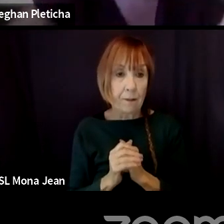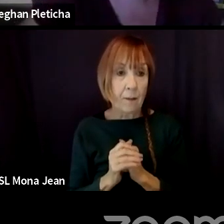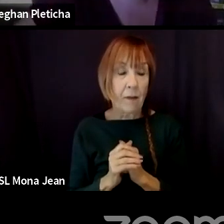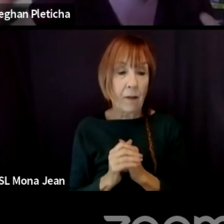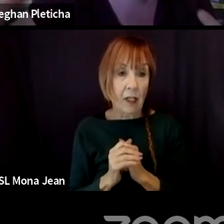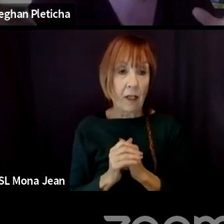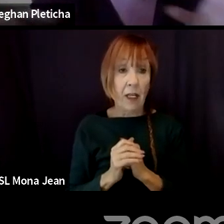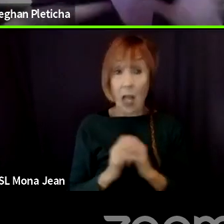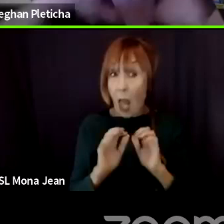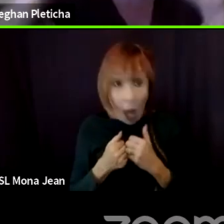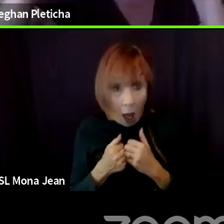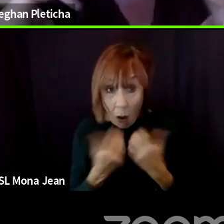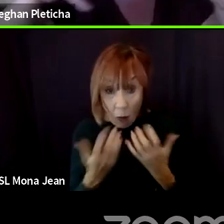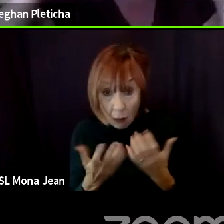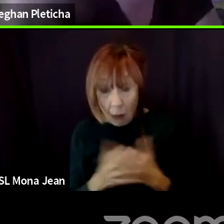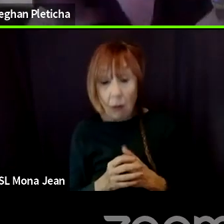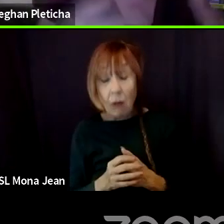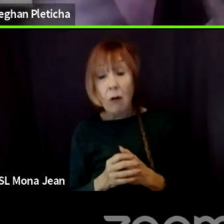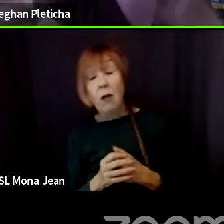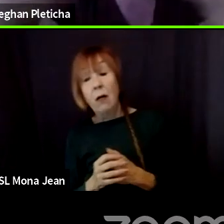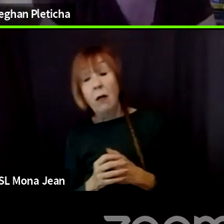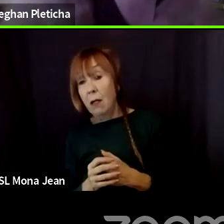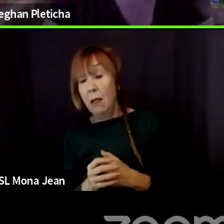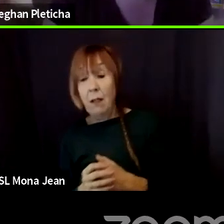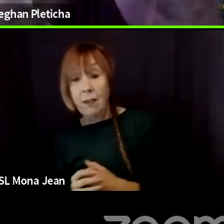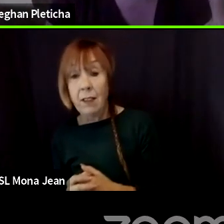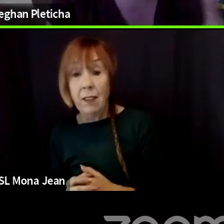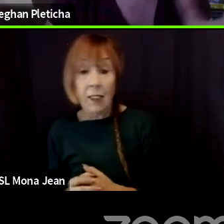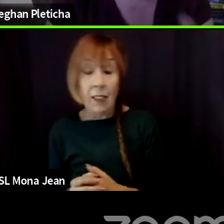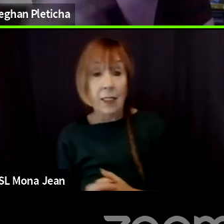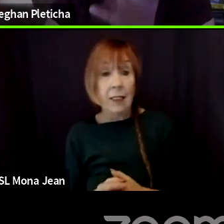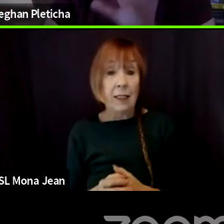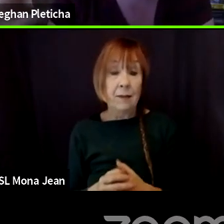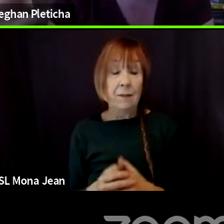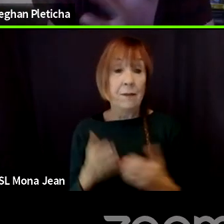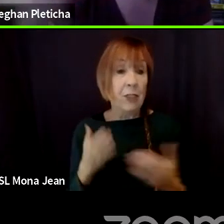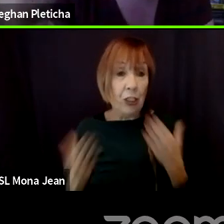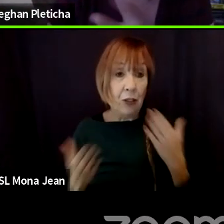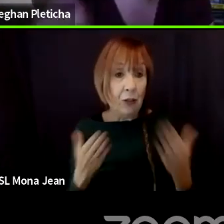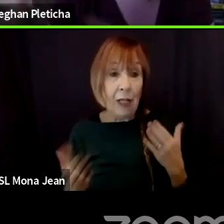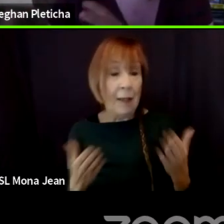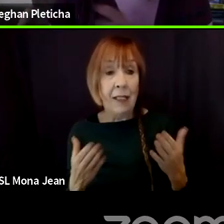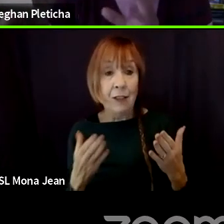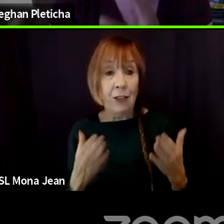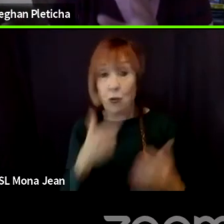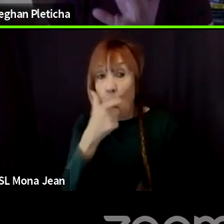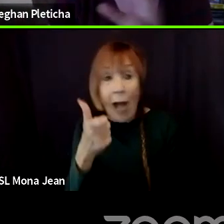how you do that, you're watching this thing right now maybe you're chatting with people online right now,